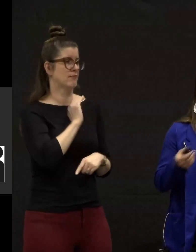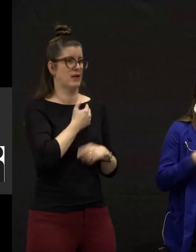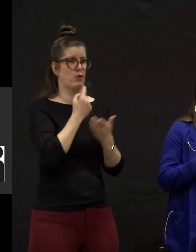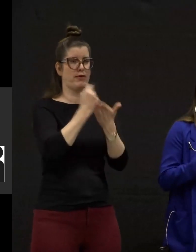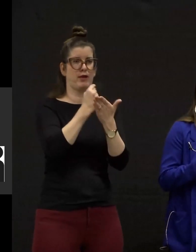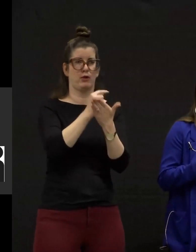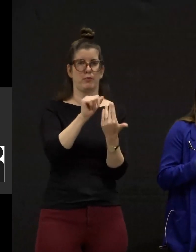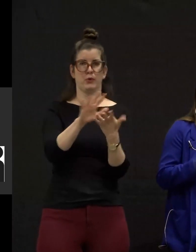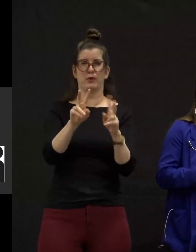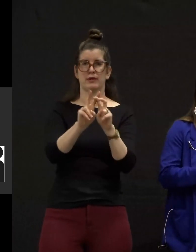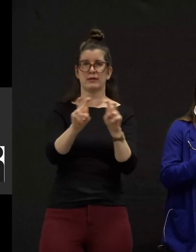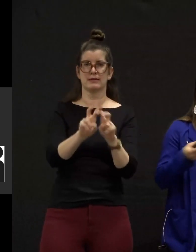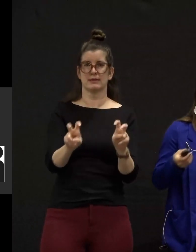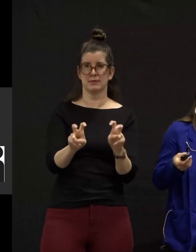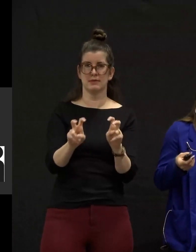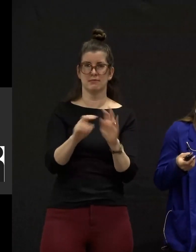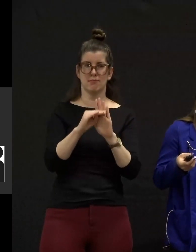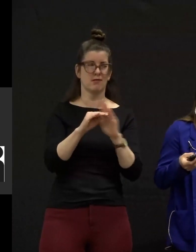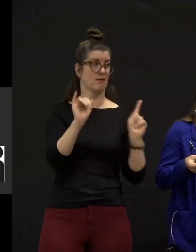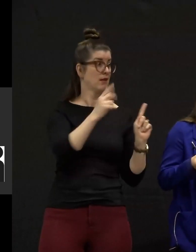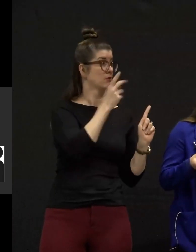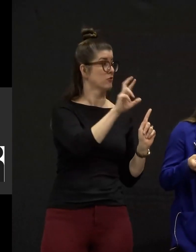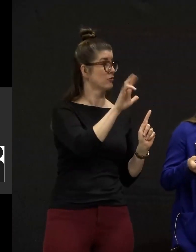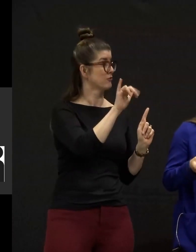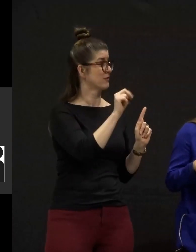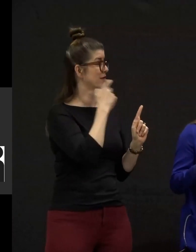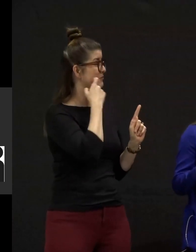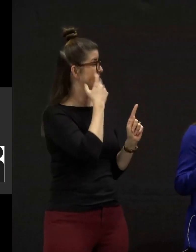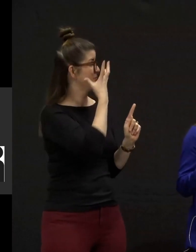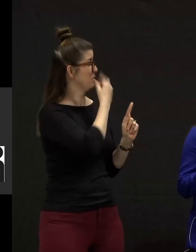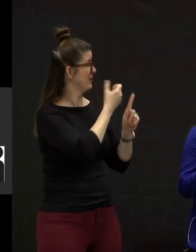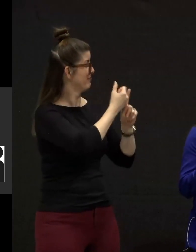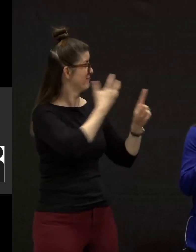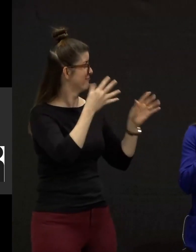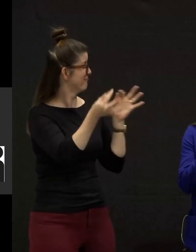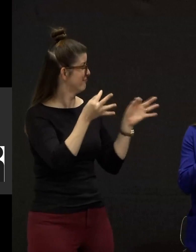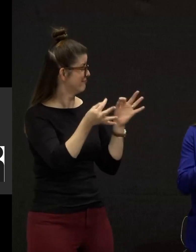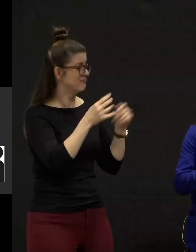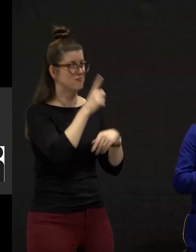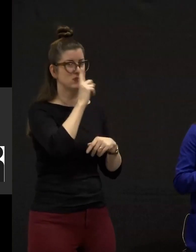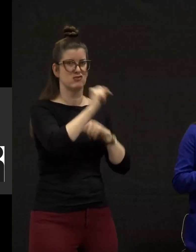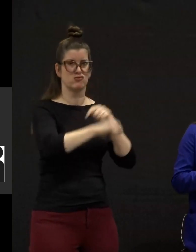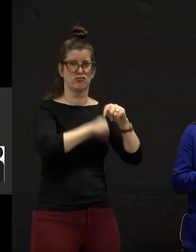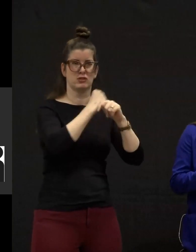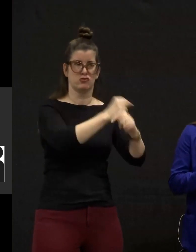So as Dr. Ryan just beautifully explained, there's a very traditional framework